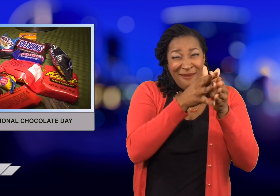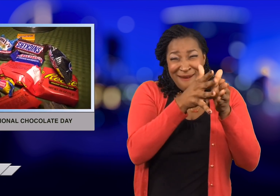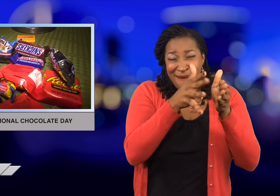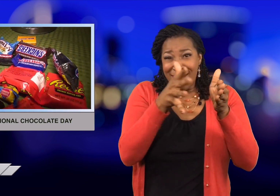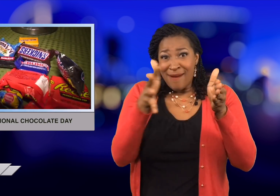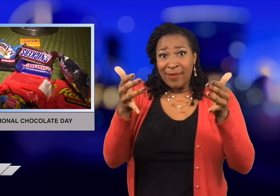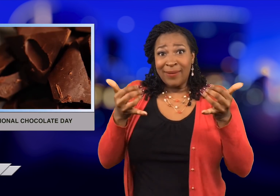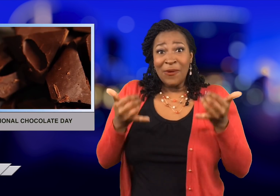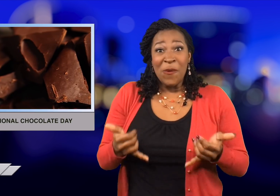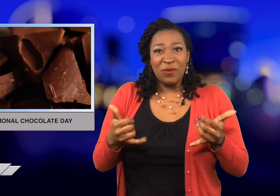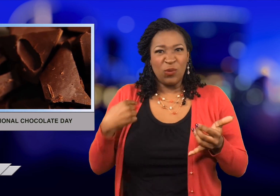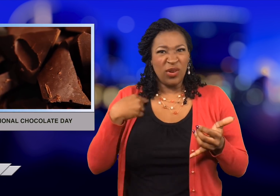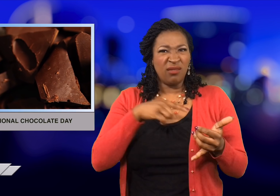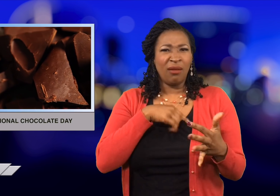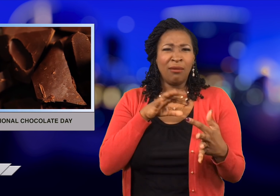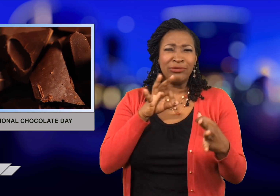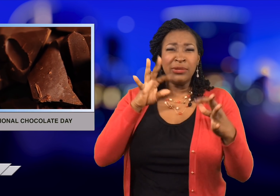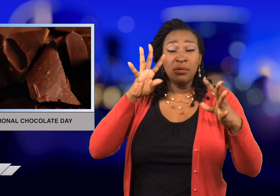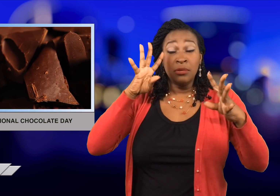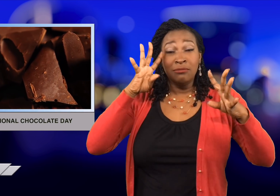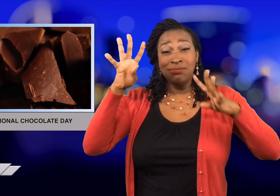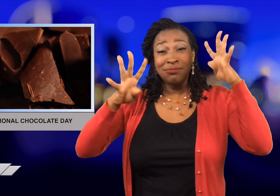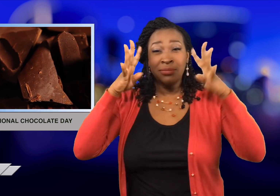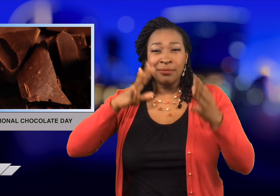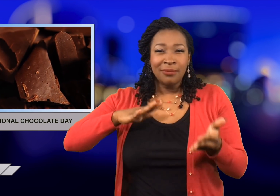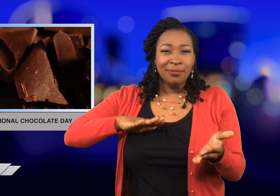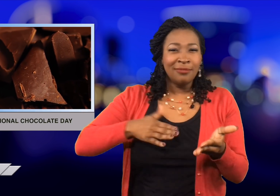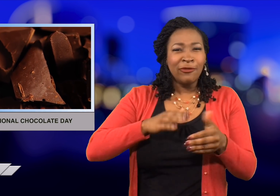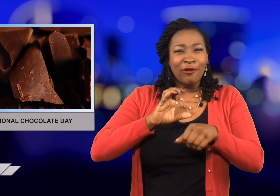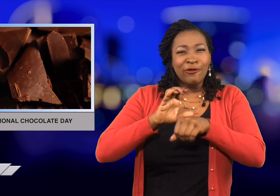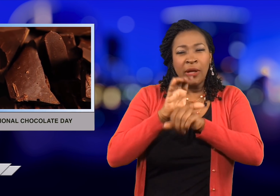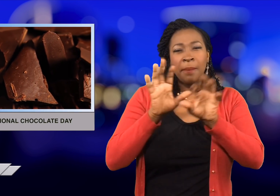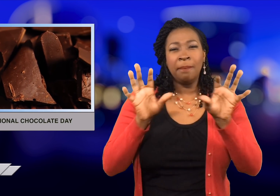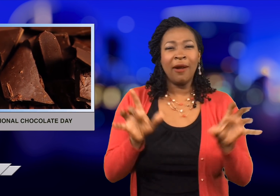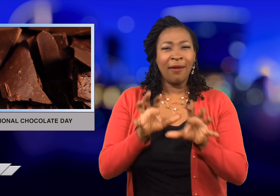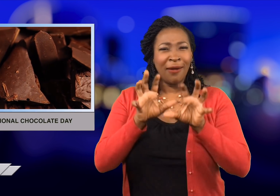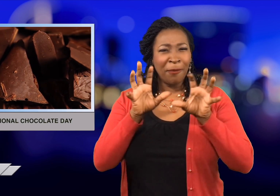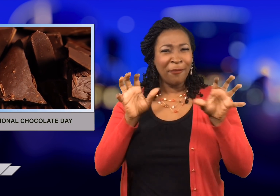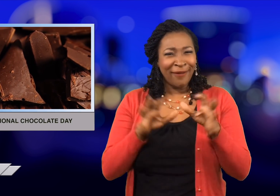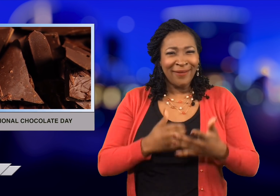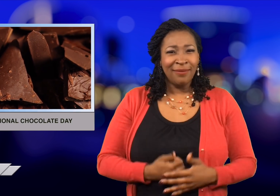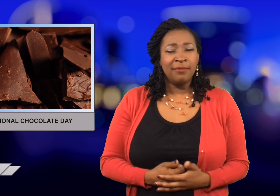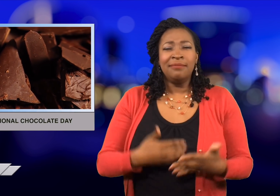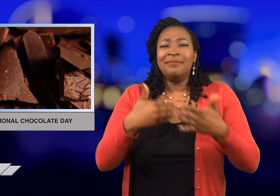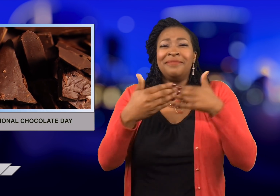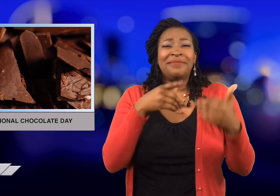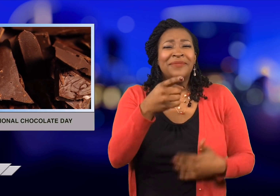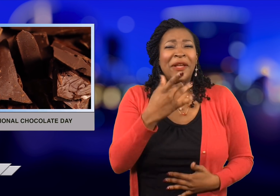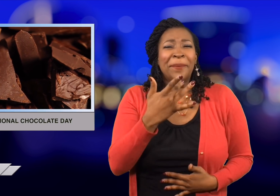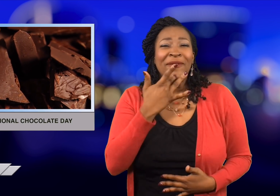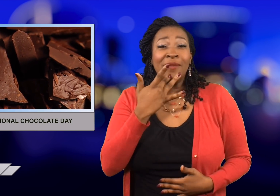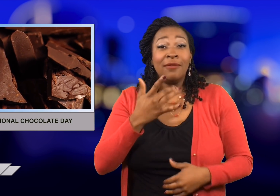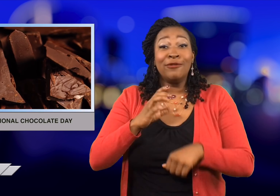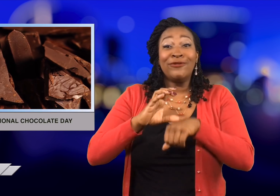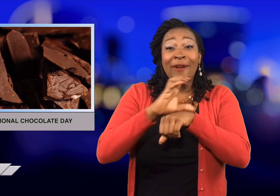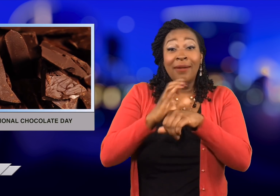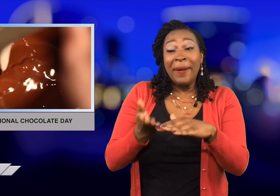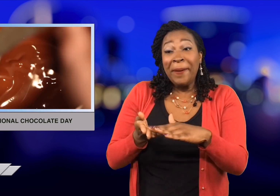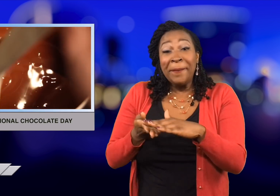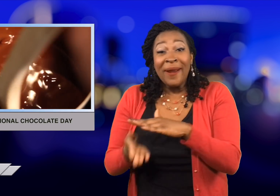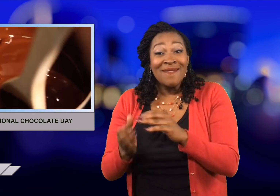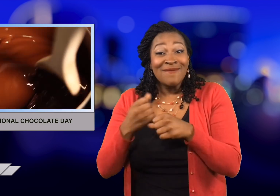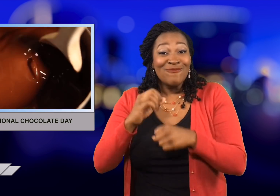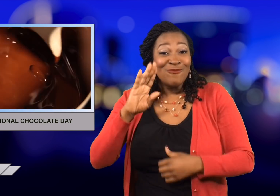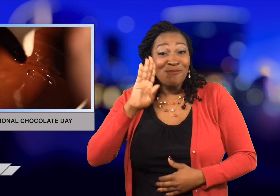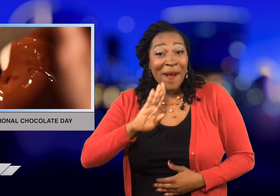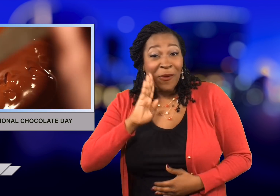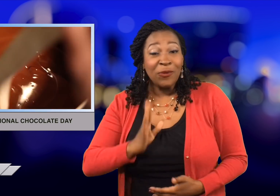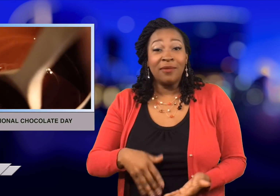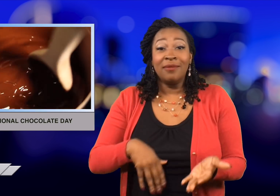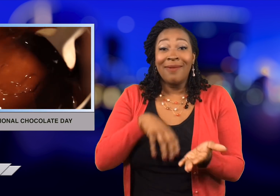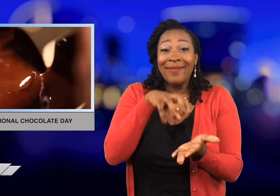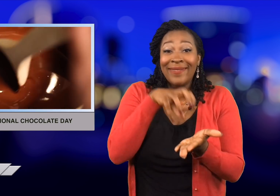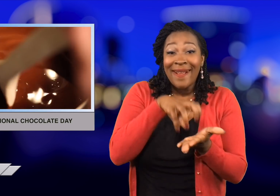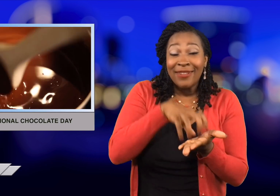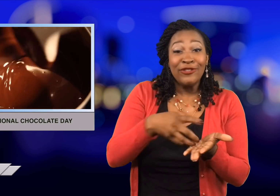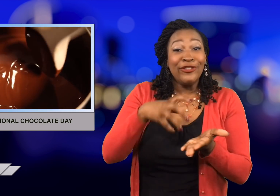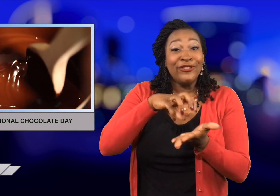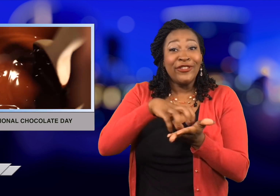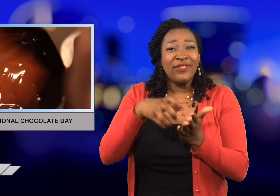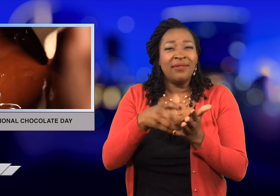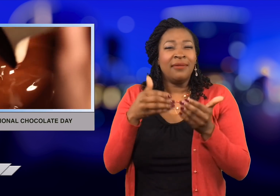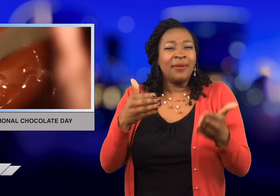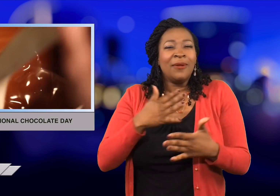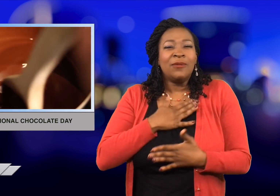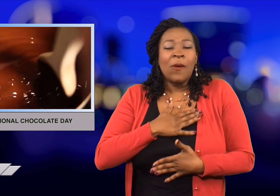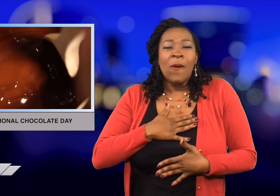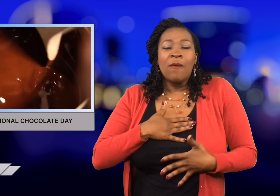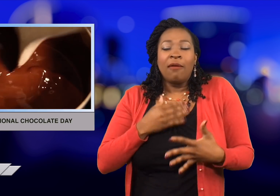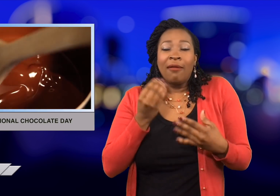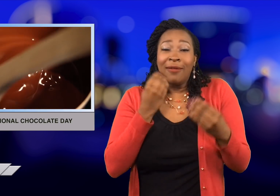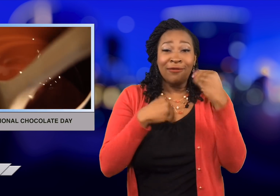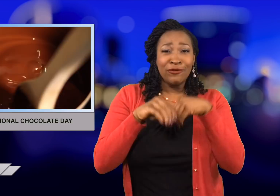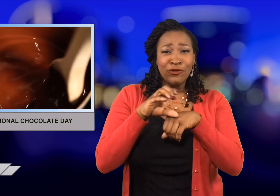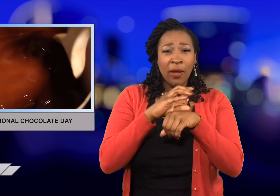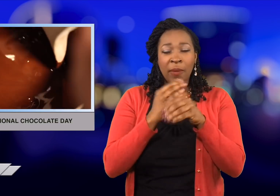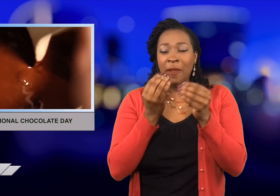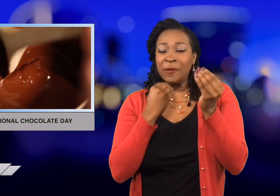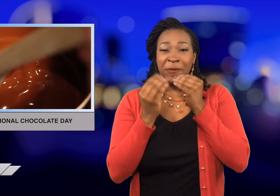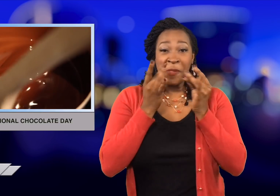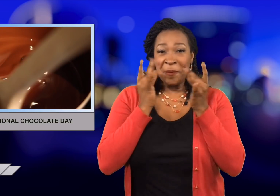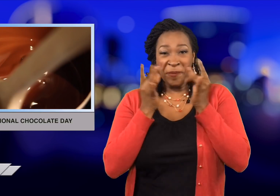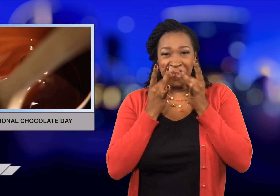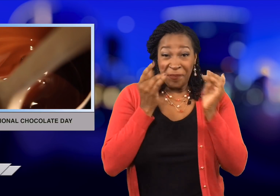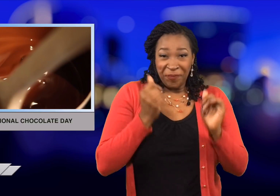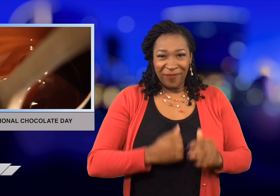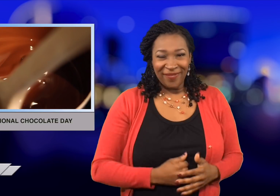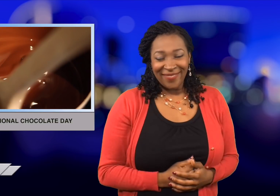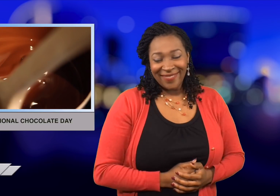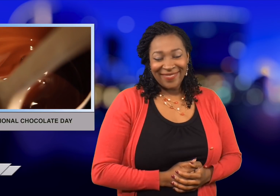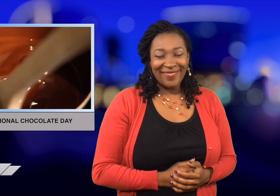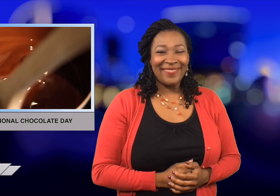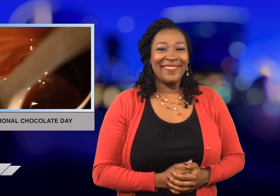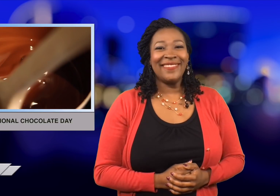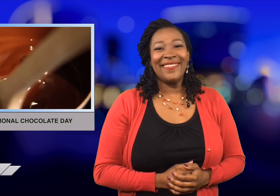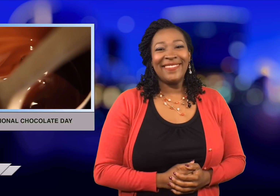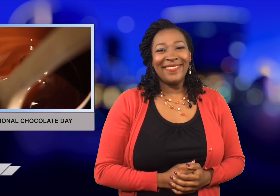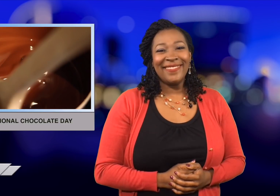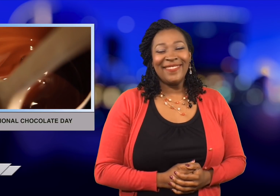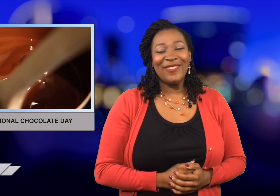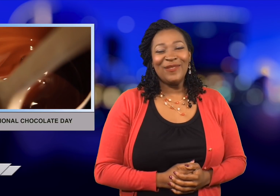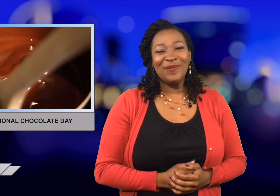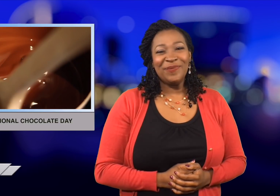So, whether you prefer your chocolate baked brownies, cakes or cookies go ahead and indulge.